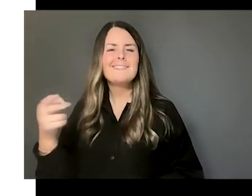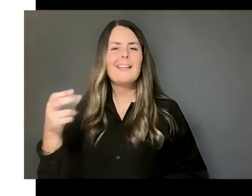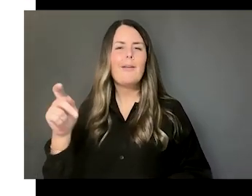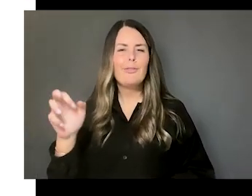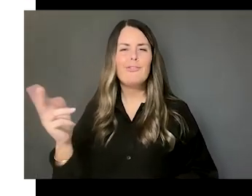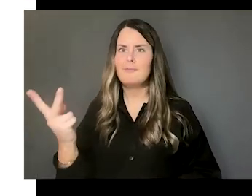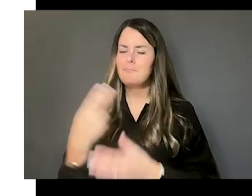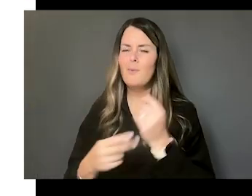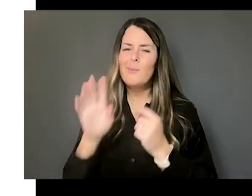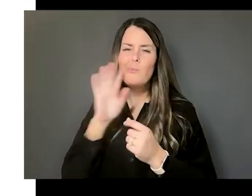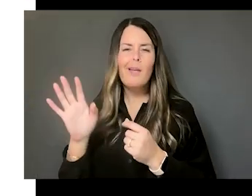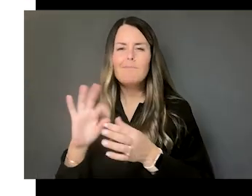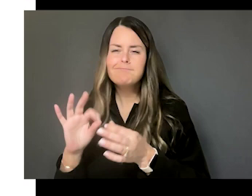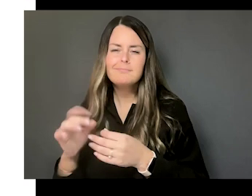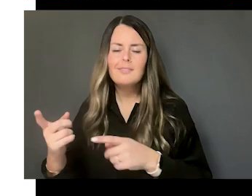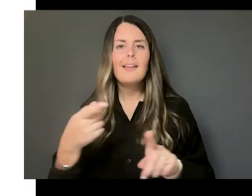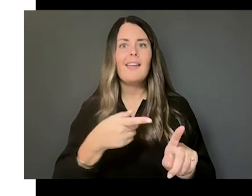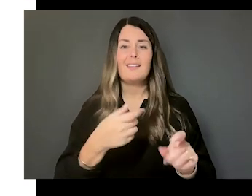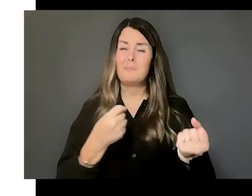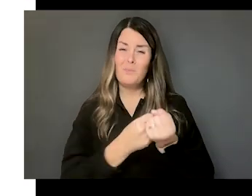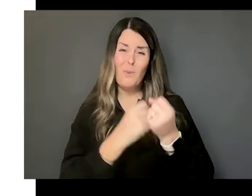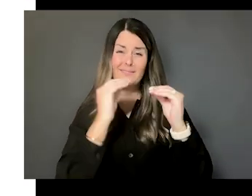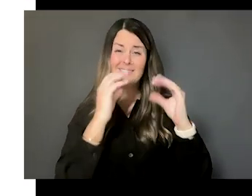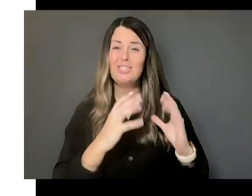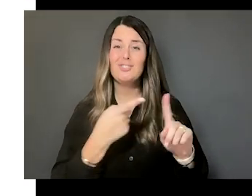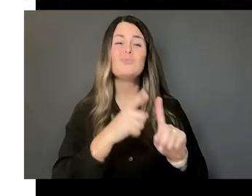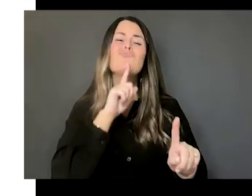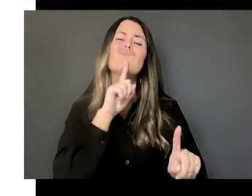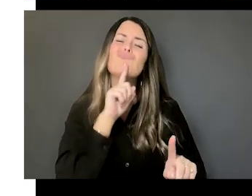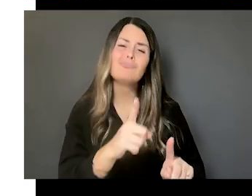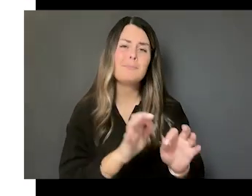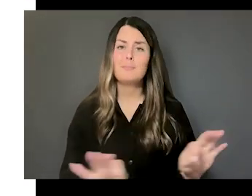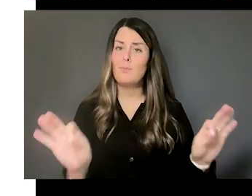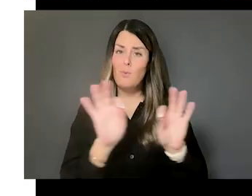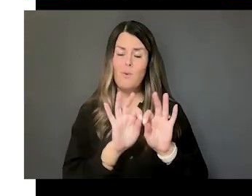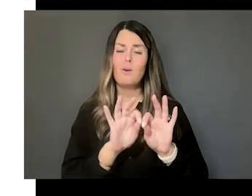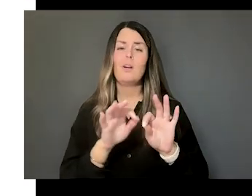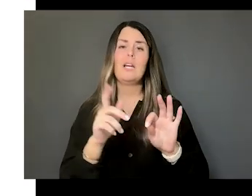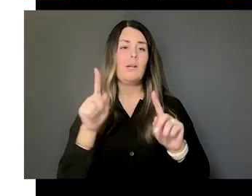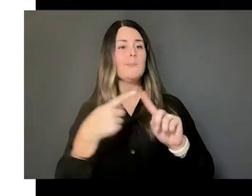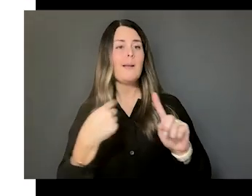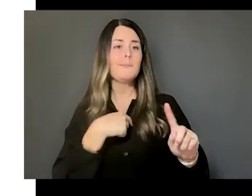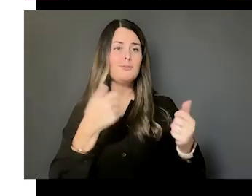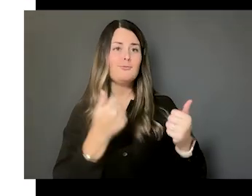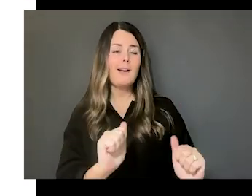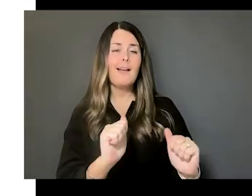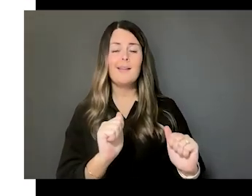that support of teachers is really important when we're trying to